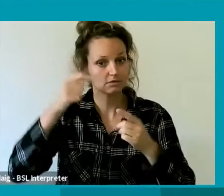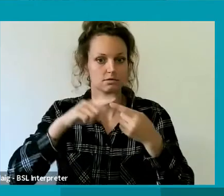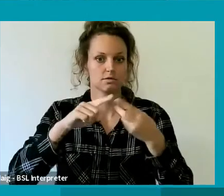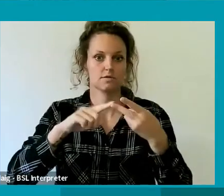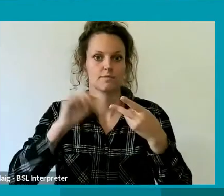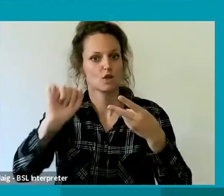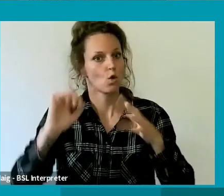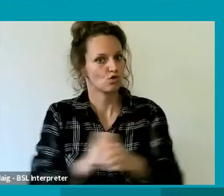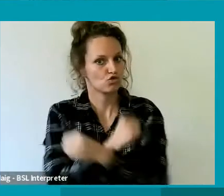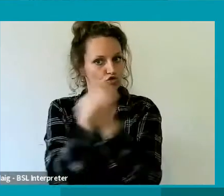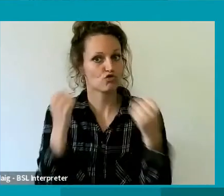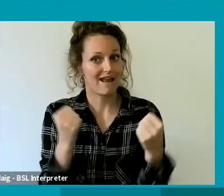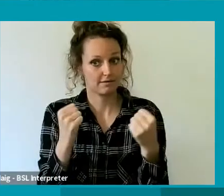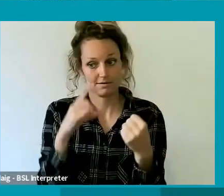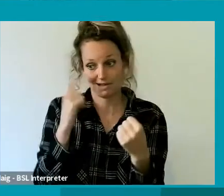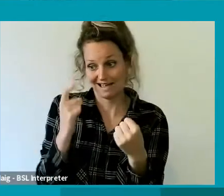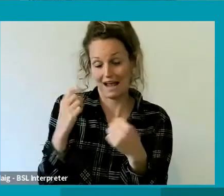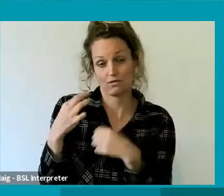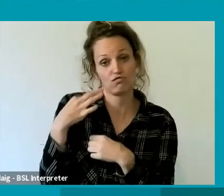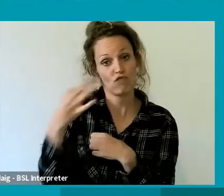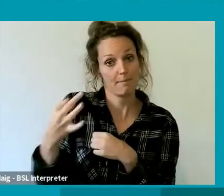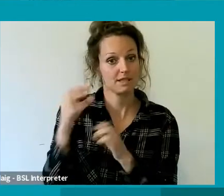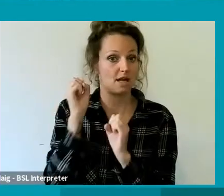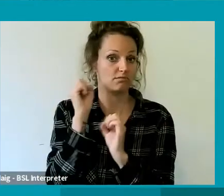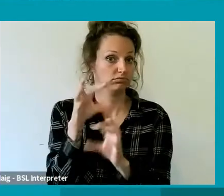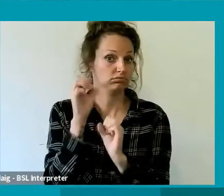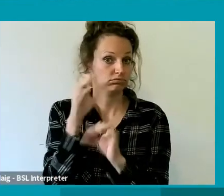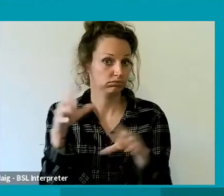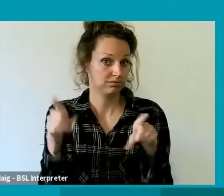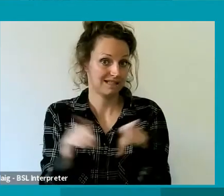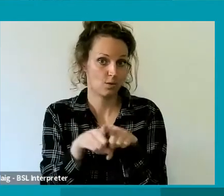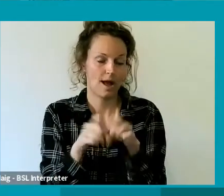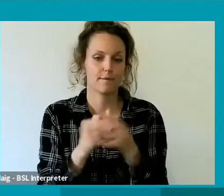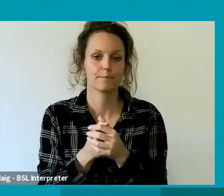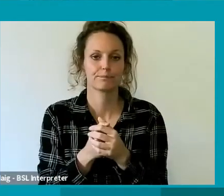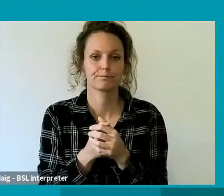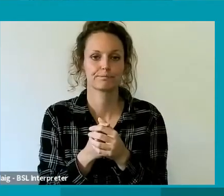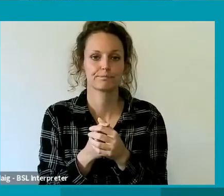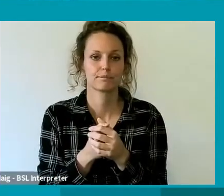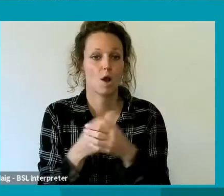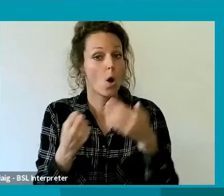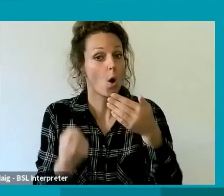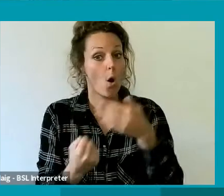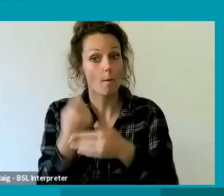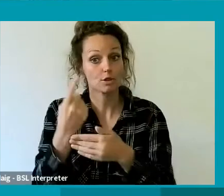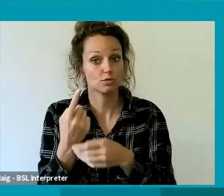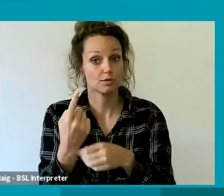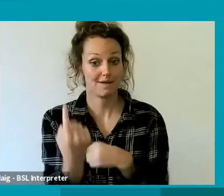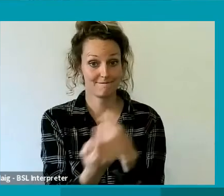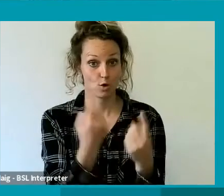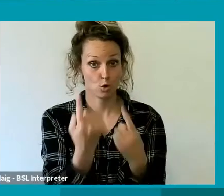but it's also an opportunity for you to have a unique promise of your value and be able to